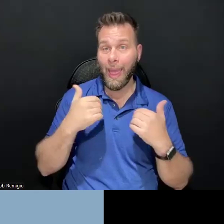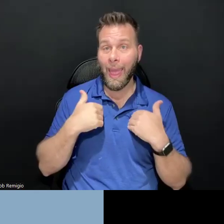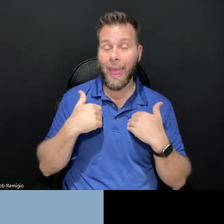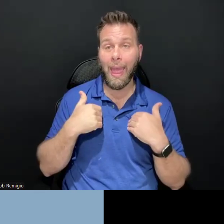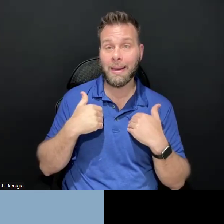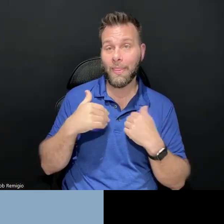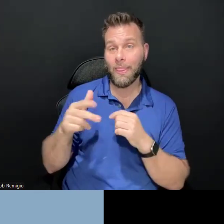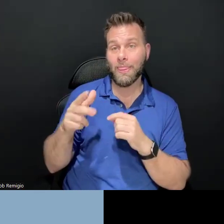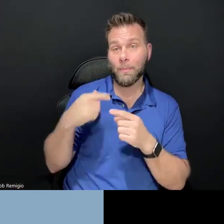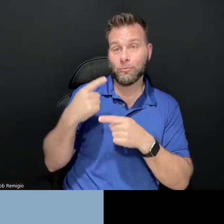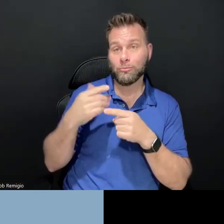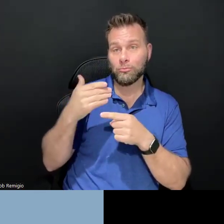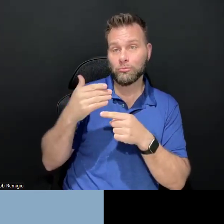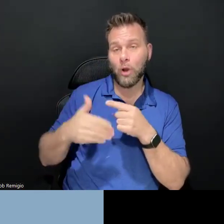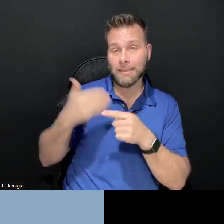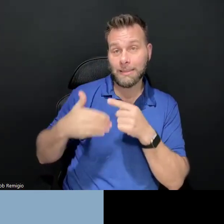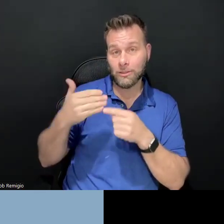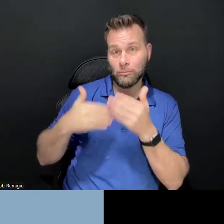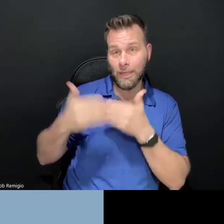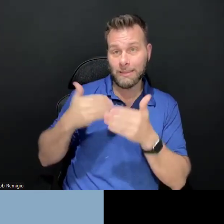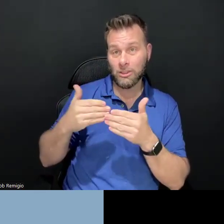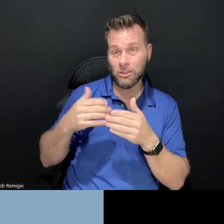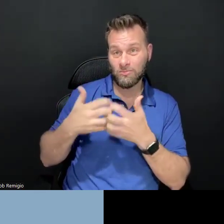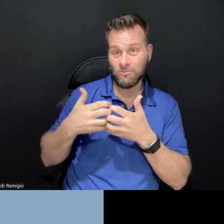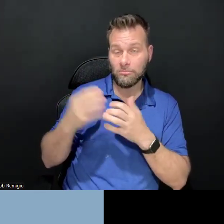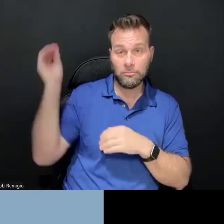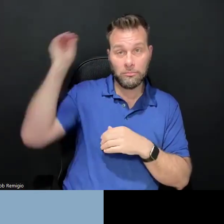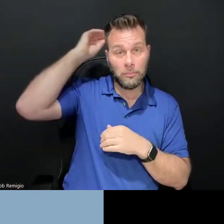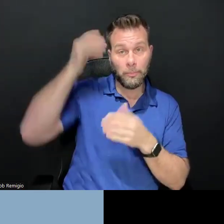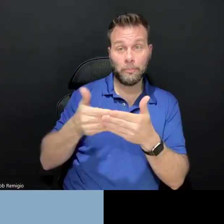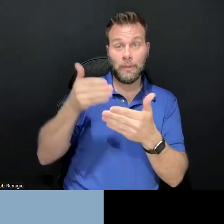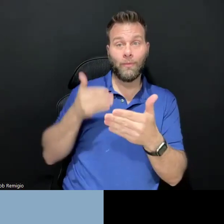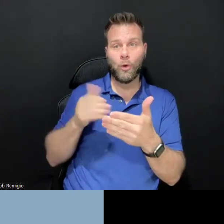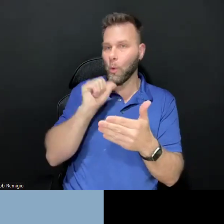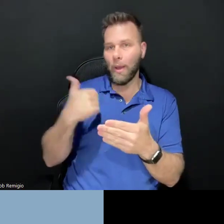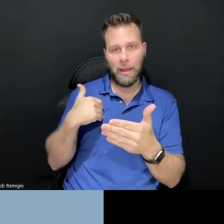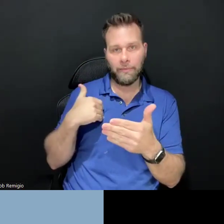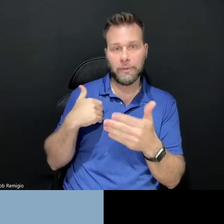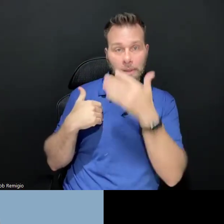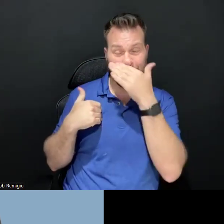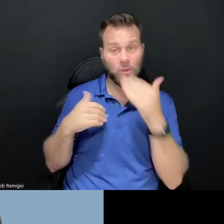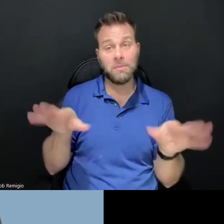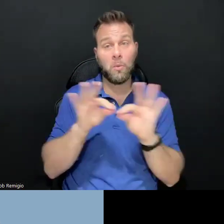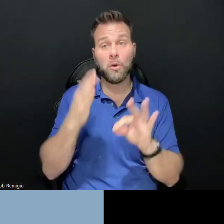Anybody who does the processer before me, does not have It is kind of a question of do